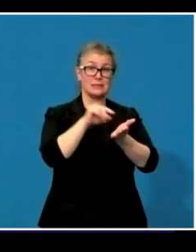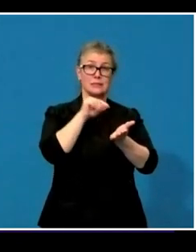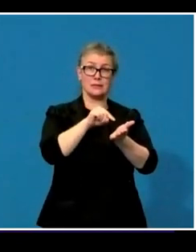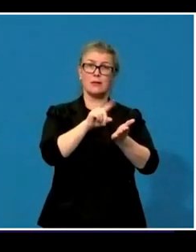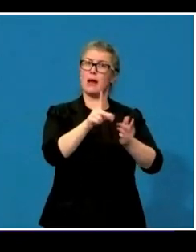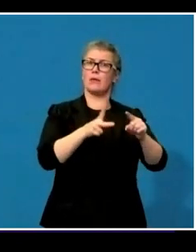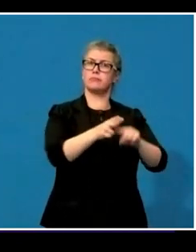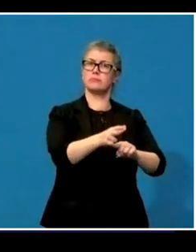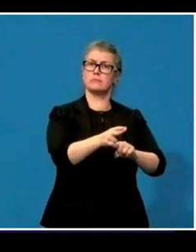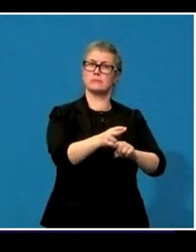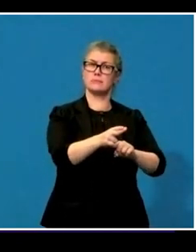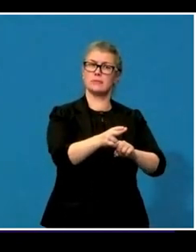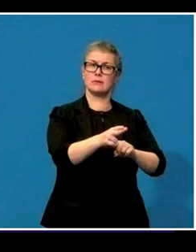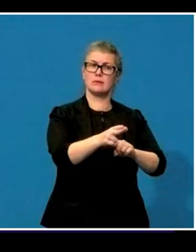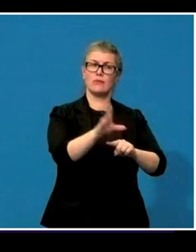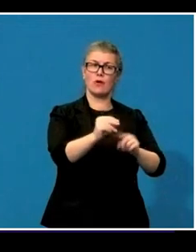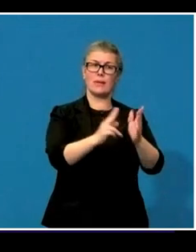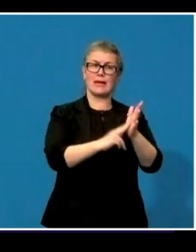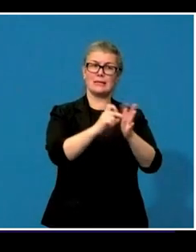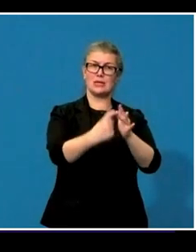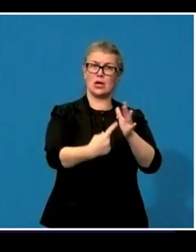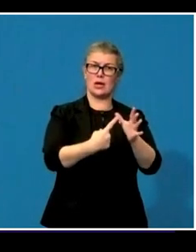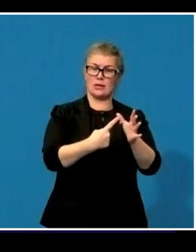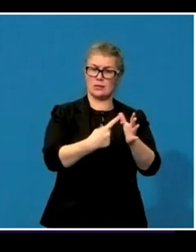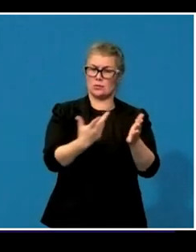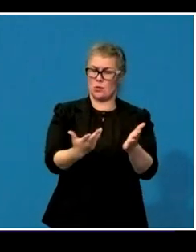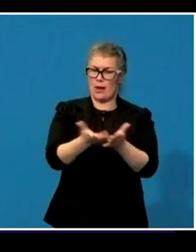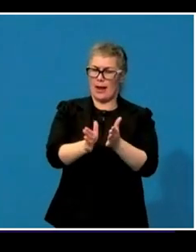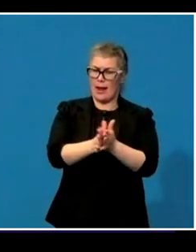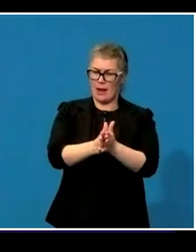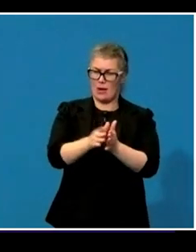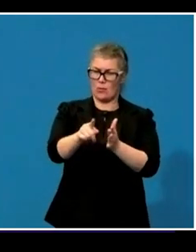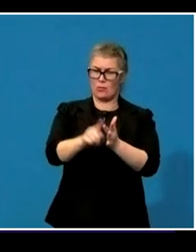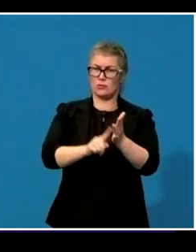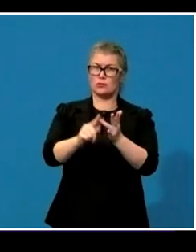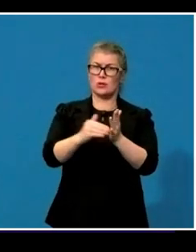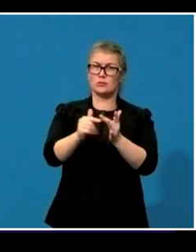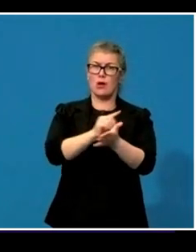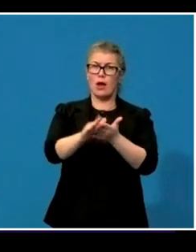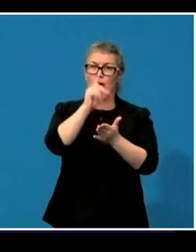the NDIA. So how was it that Joziah was able to stay in the same accommodation?